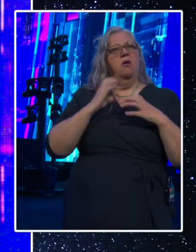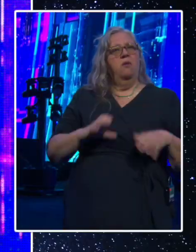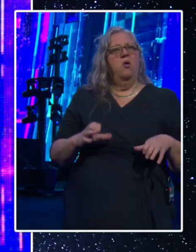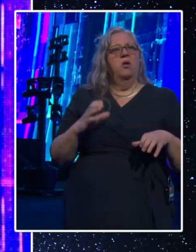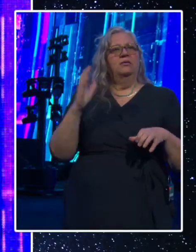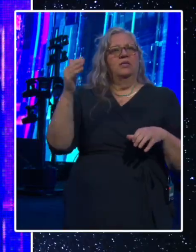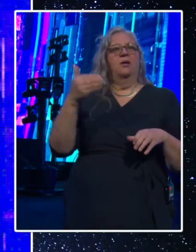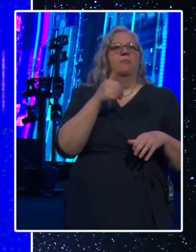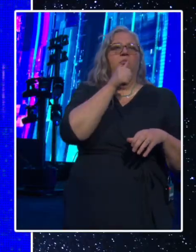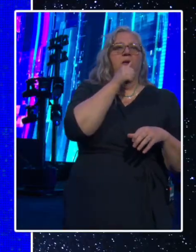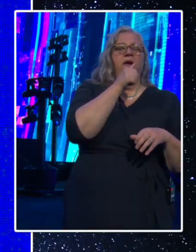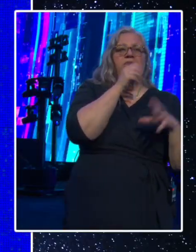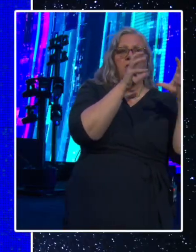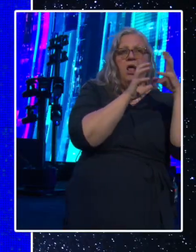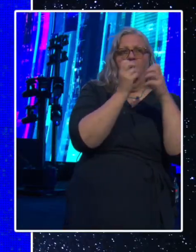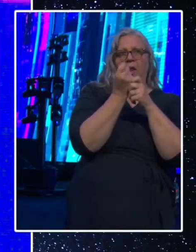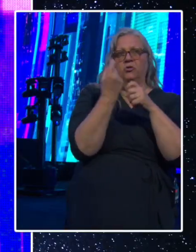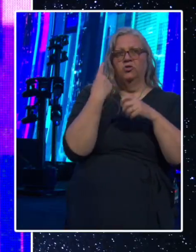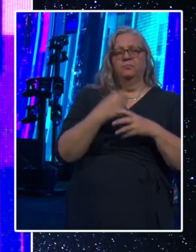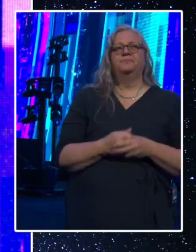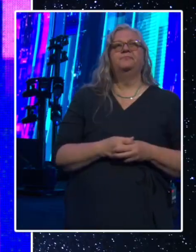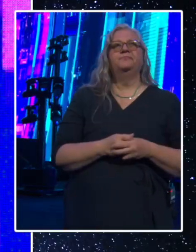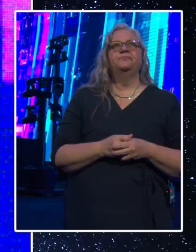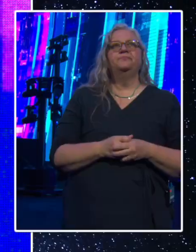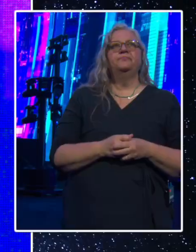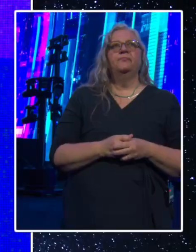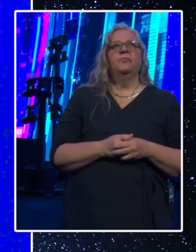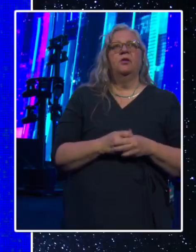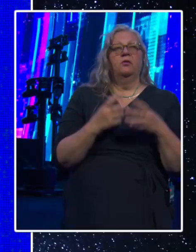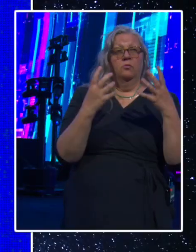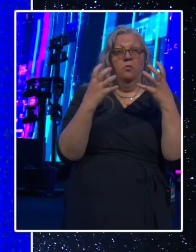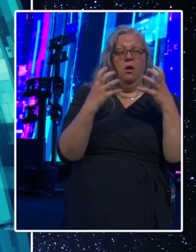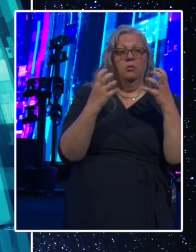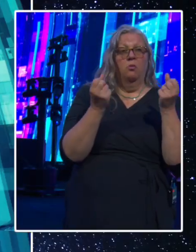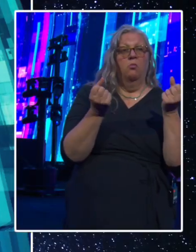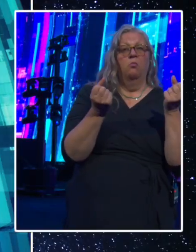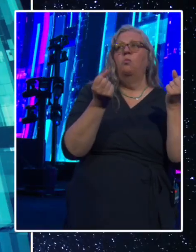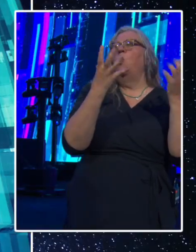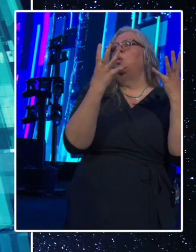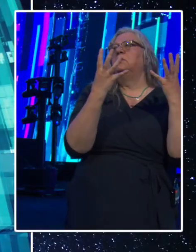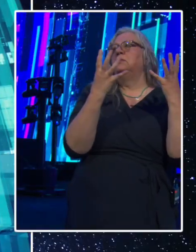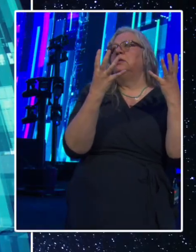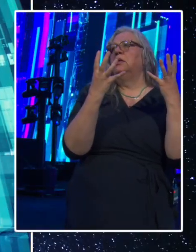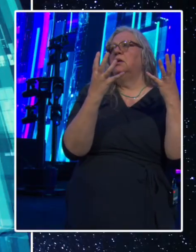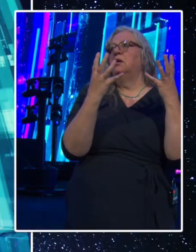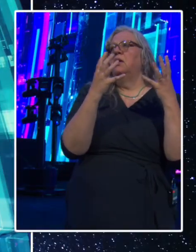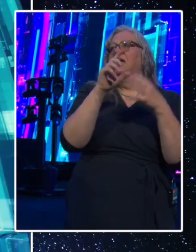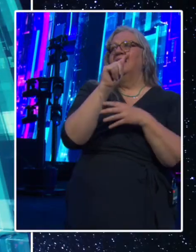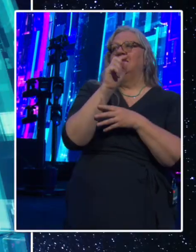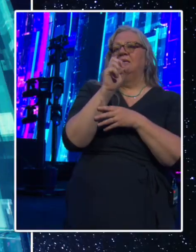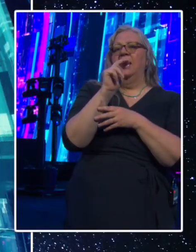since we introduced Private Cloud AI last year, and that is multi-tenancy.